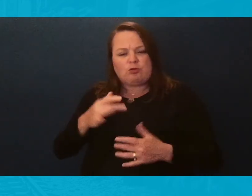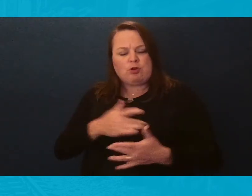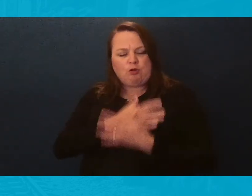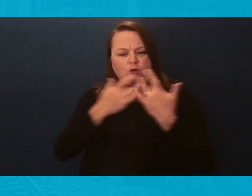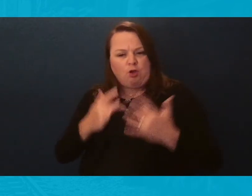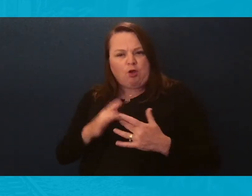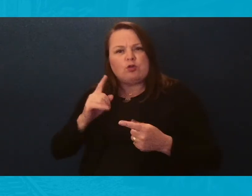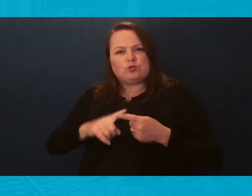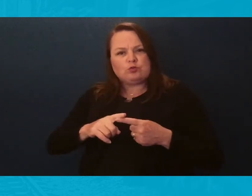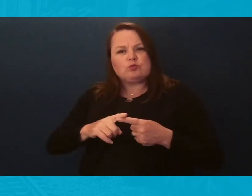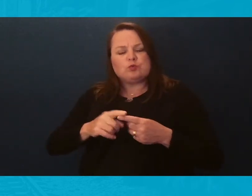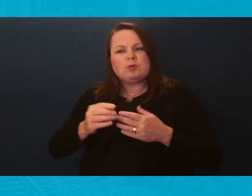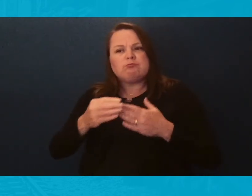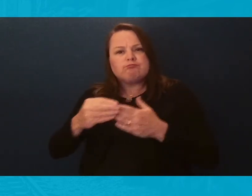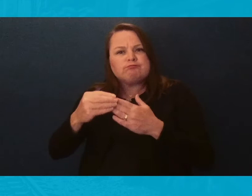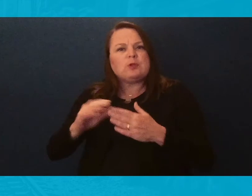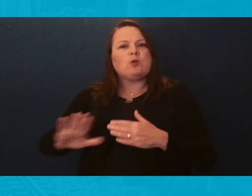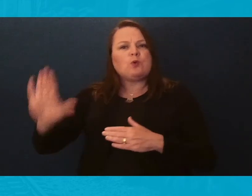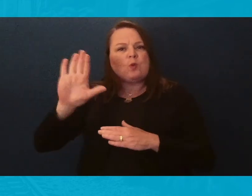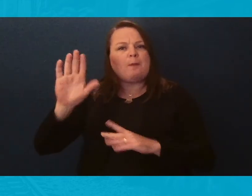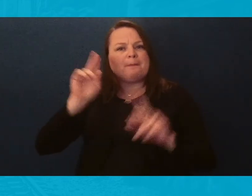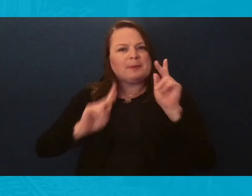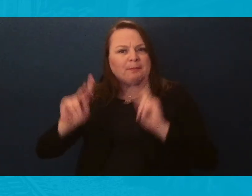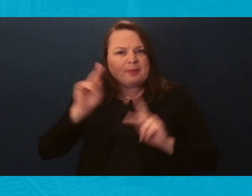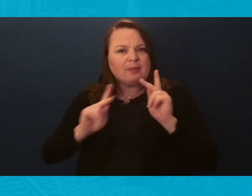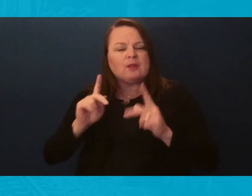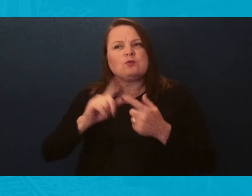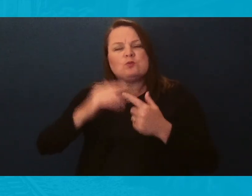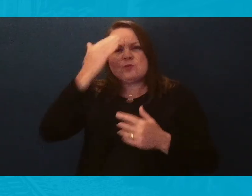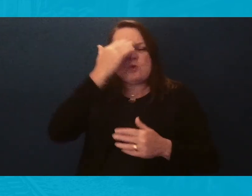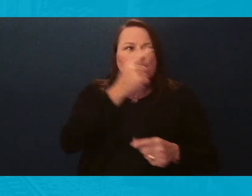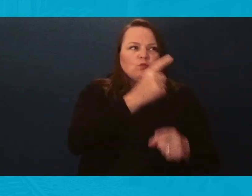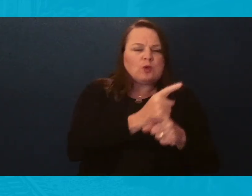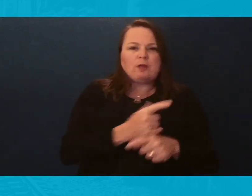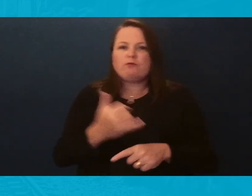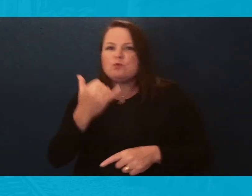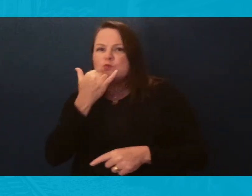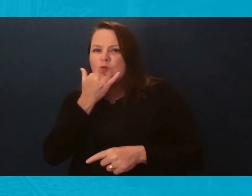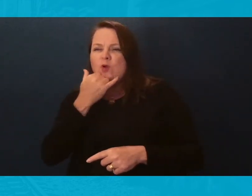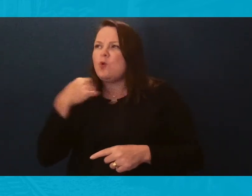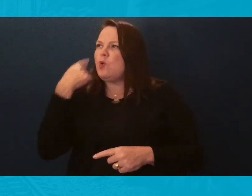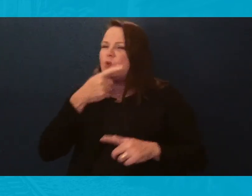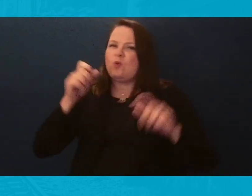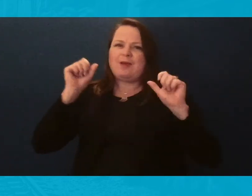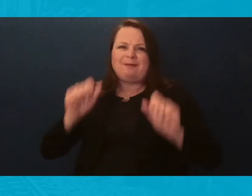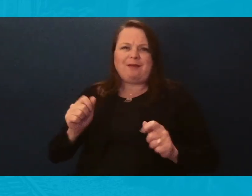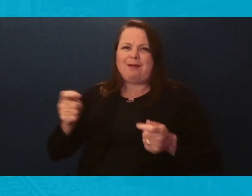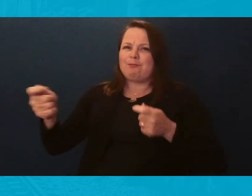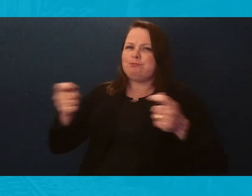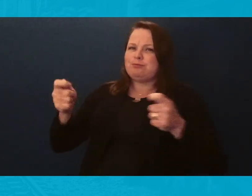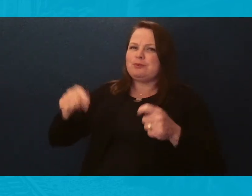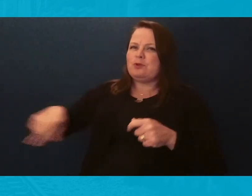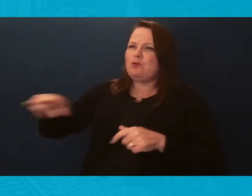"to govern your people and to distinguish "between right and wrong, for who is able